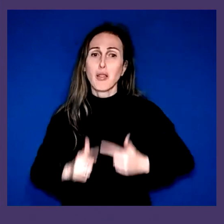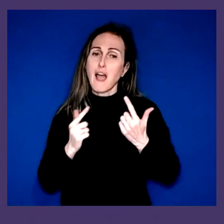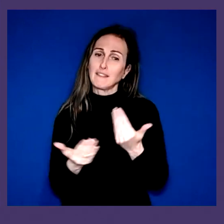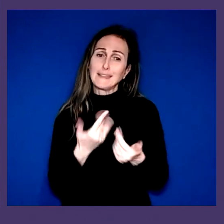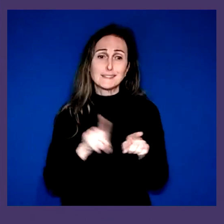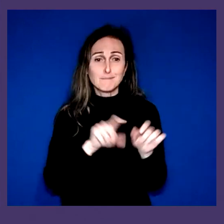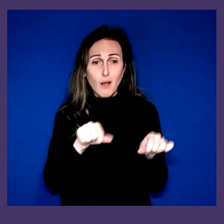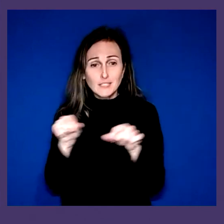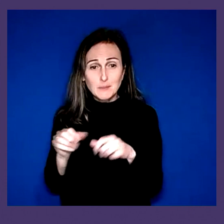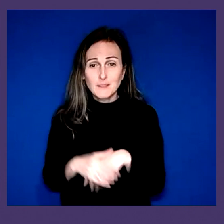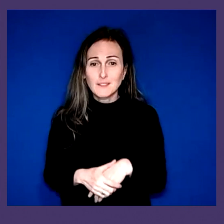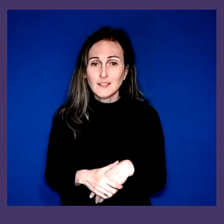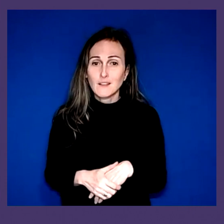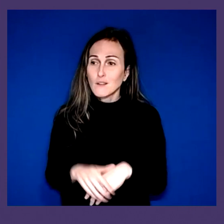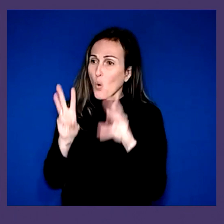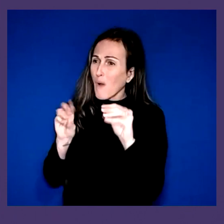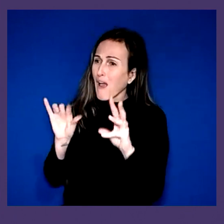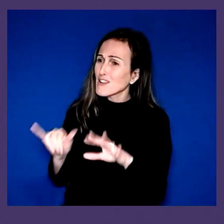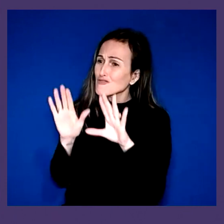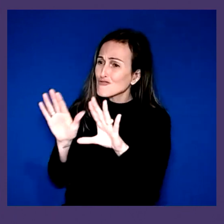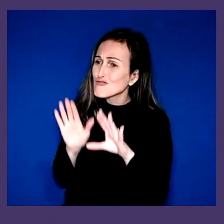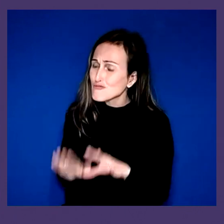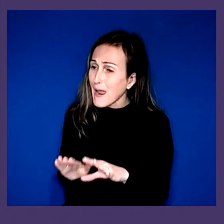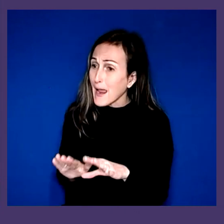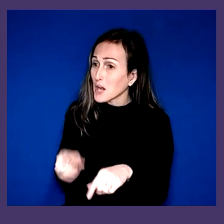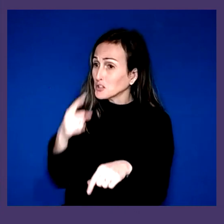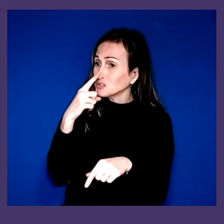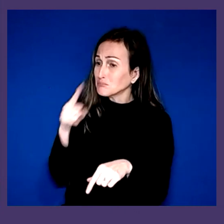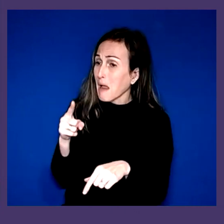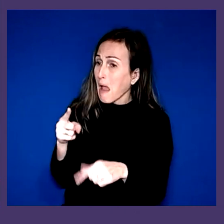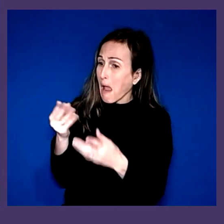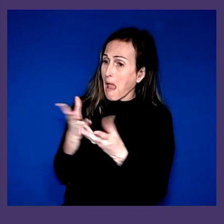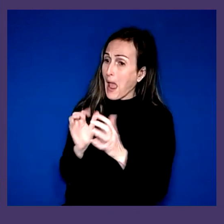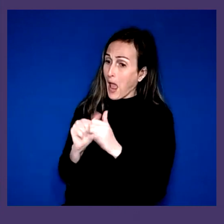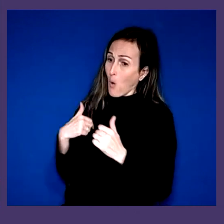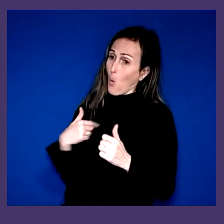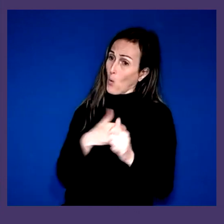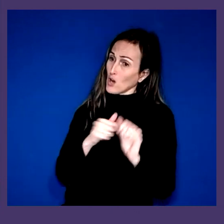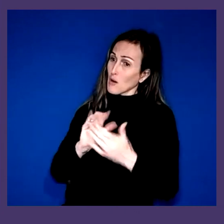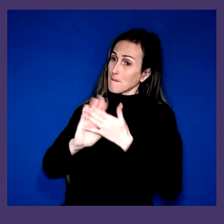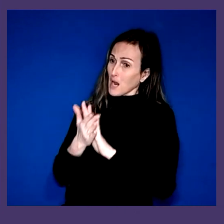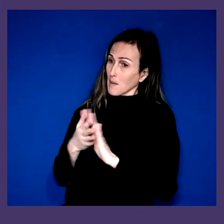how we can become sighted volunteers? Definitely. You can download